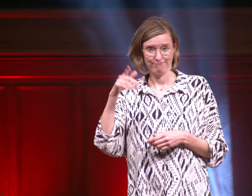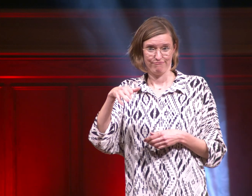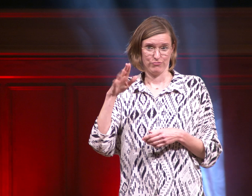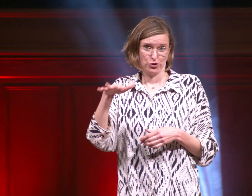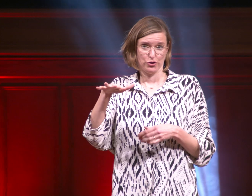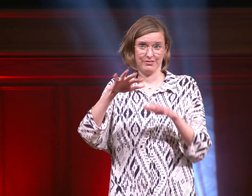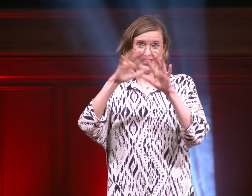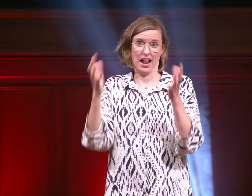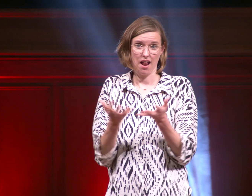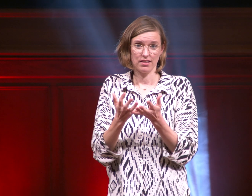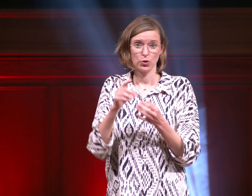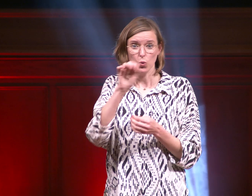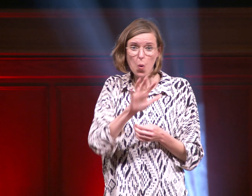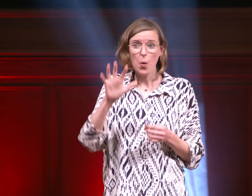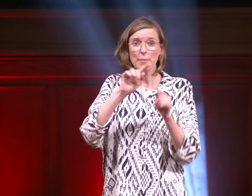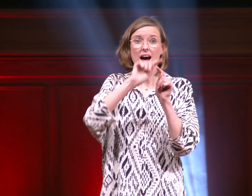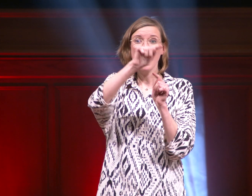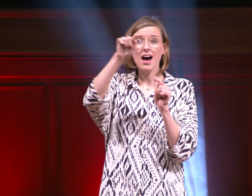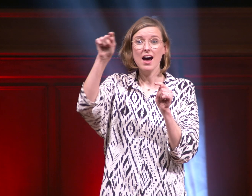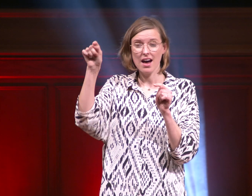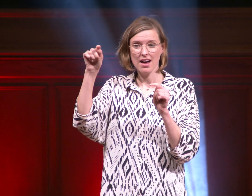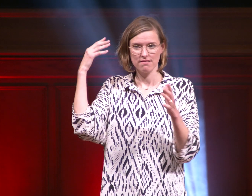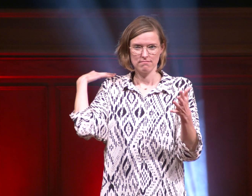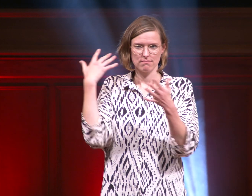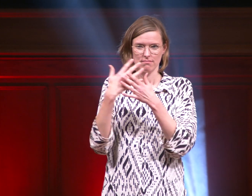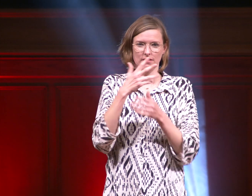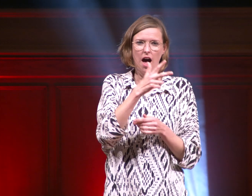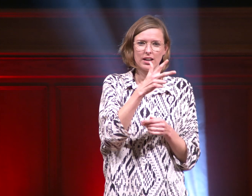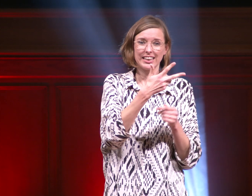Just for your information, in Europe and other places in the world,